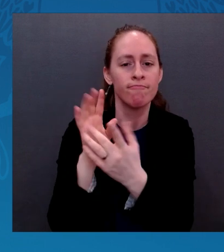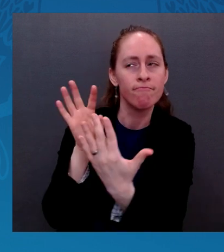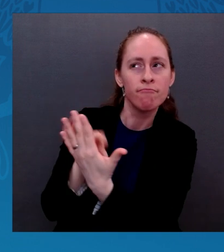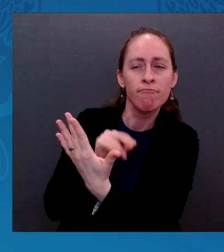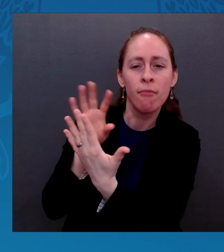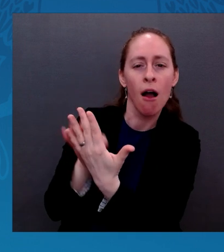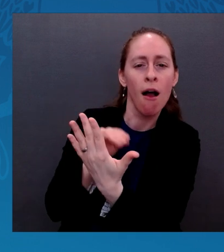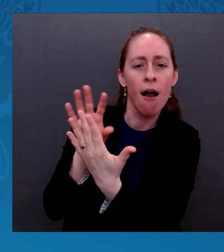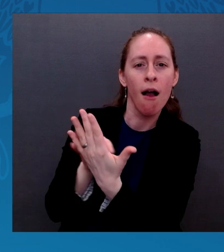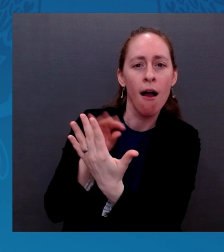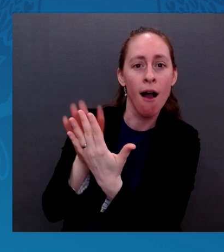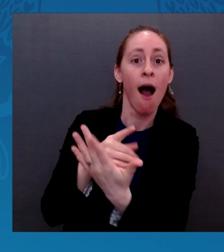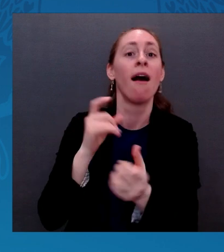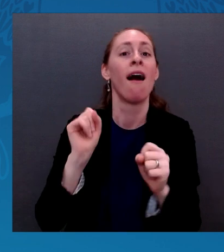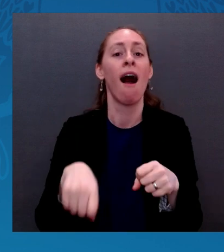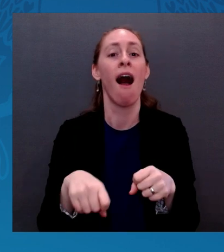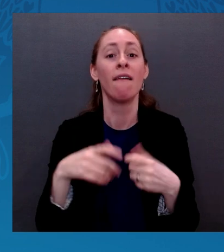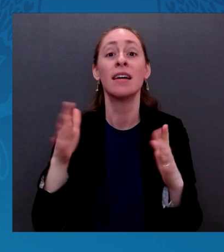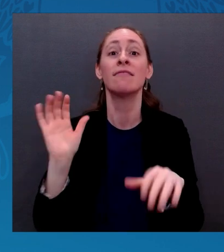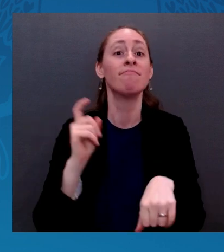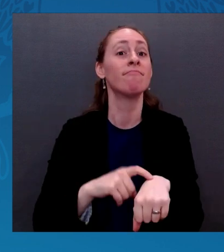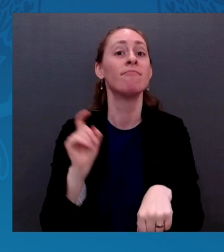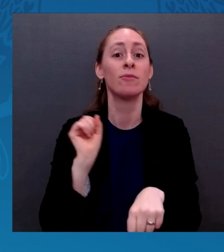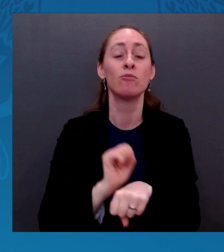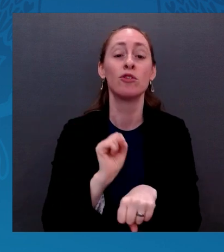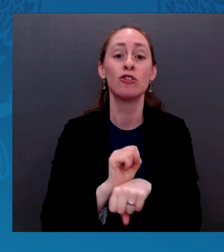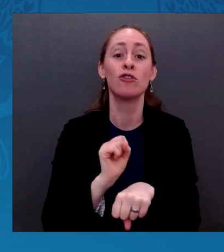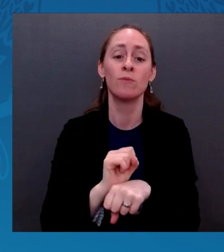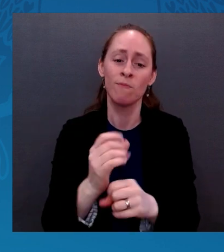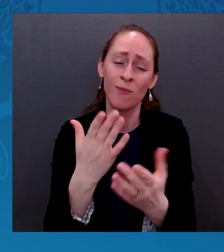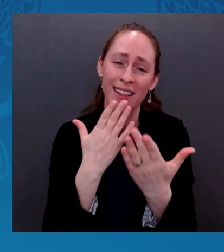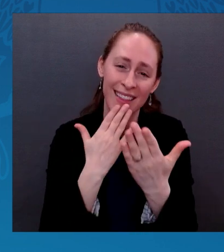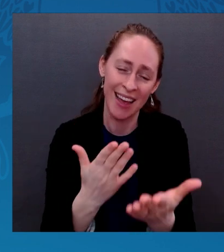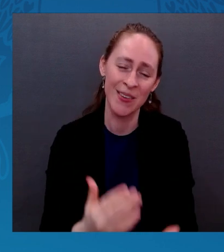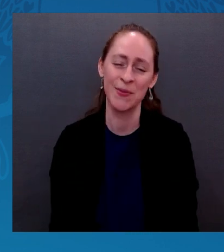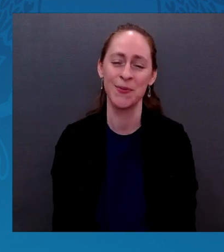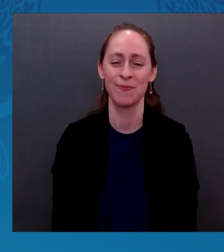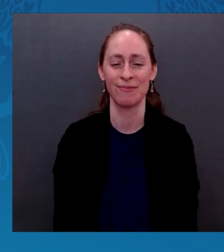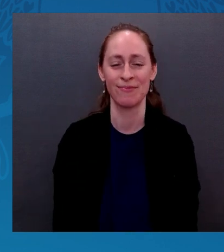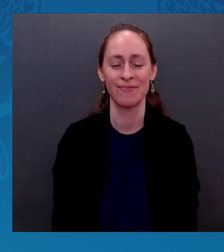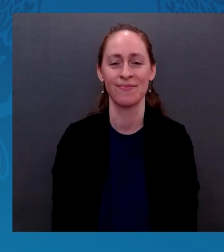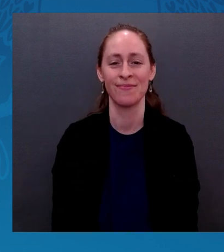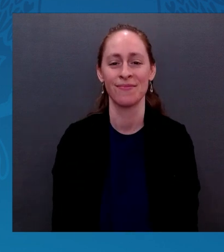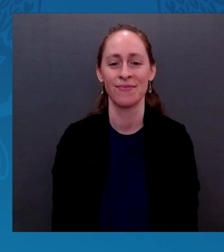Administrator Regan: And for a final participant,